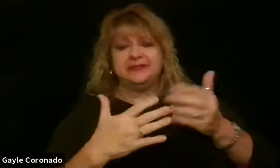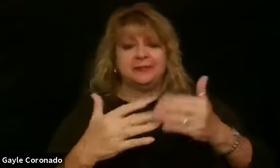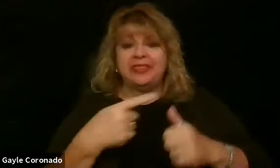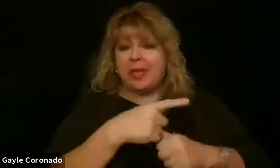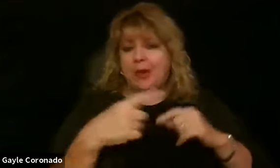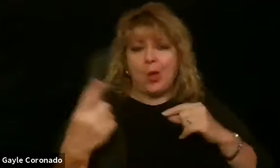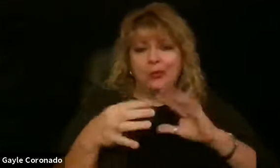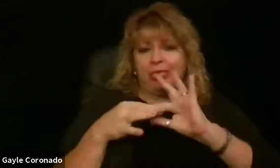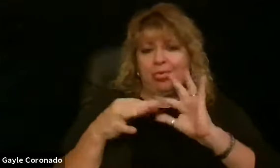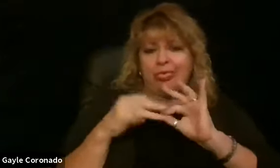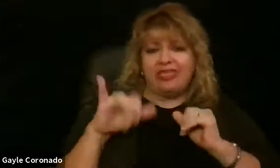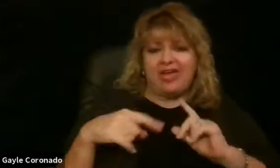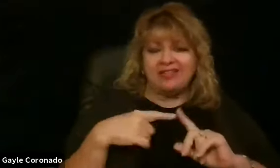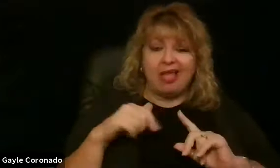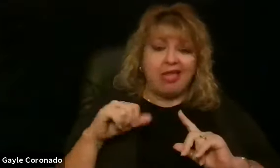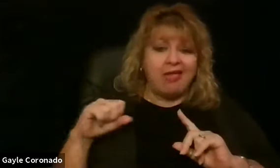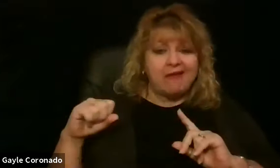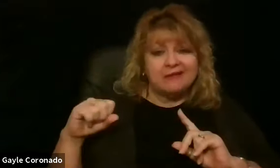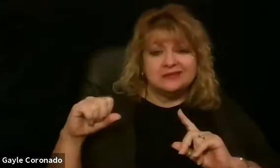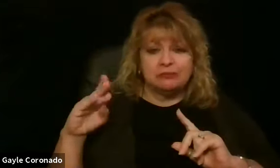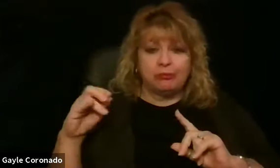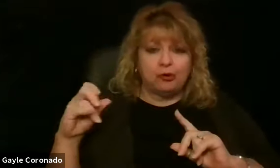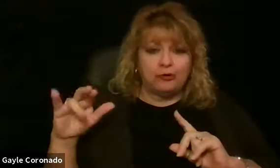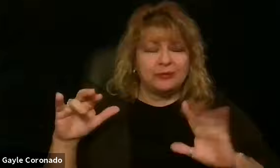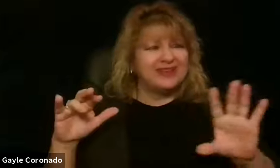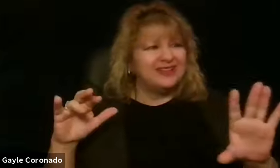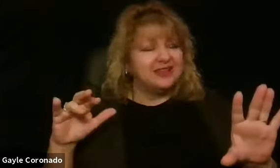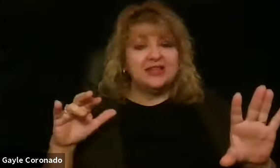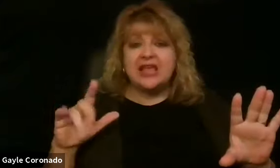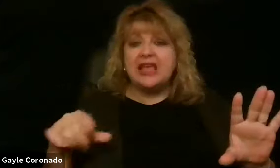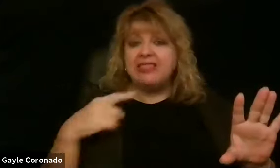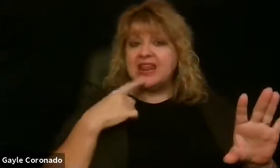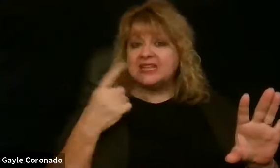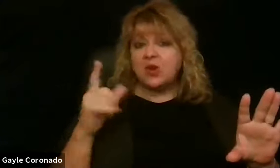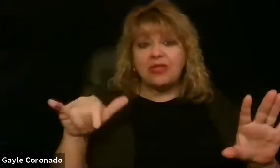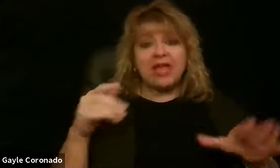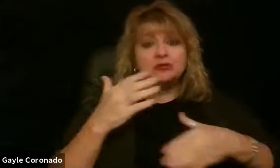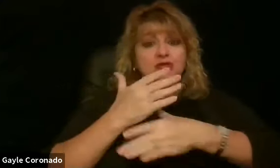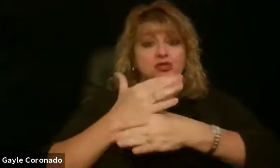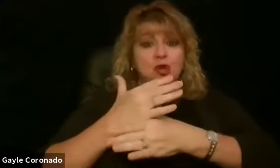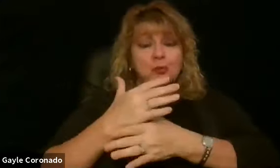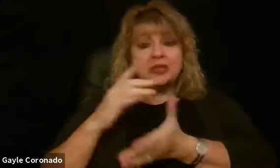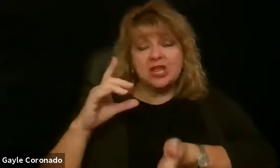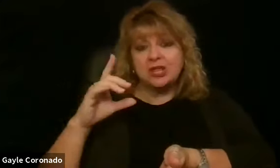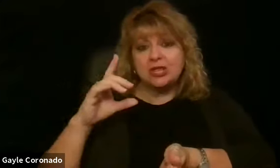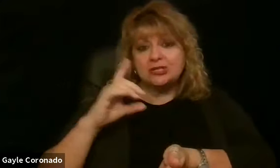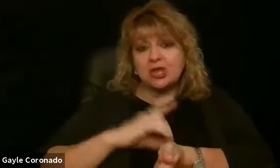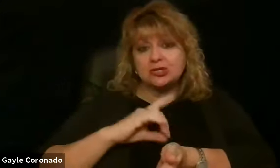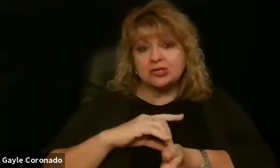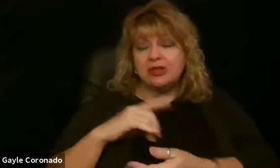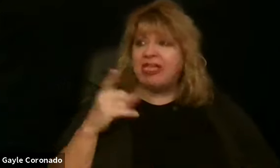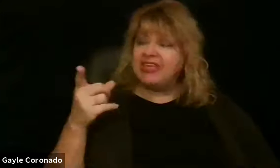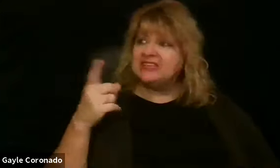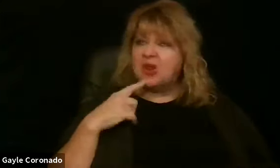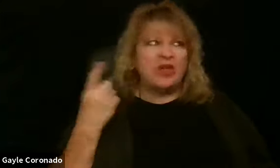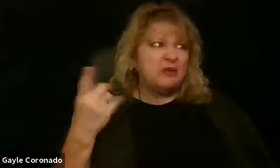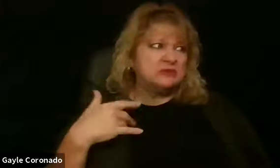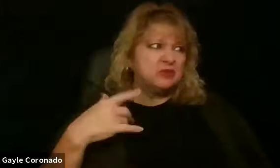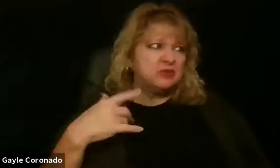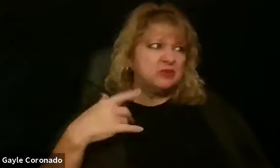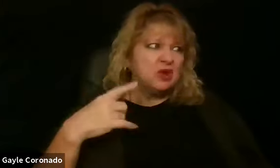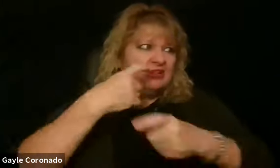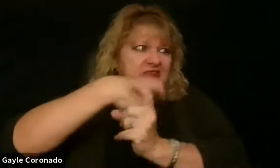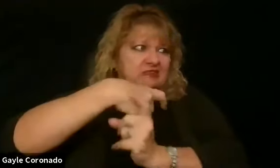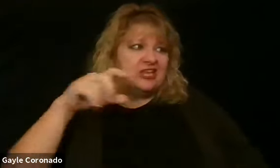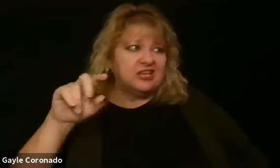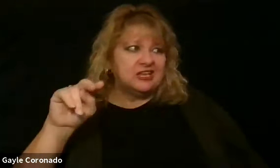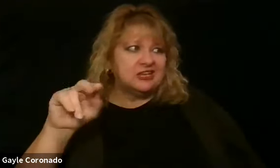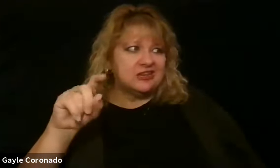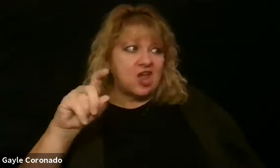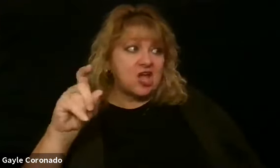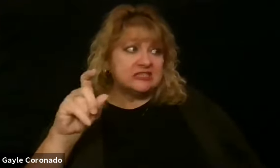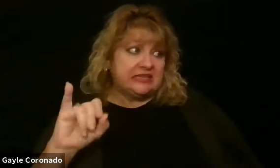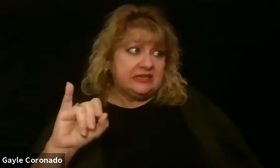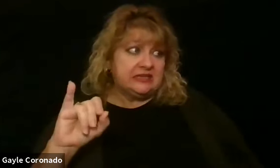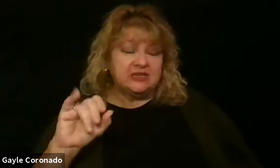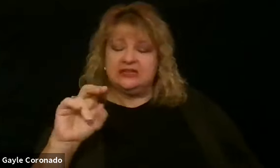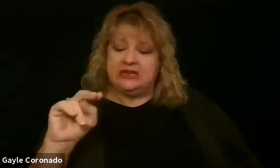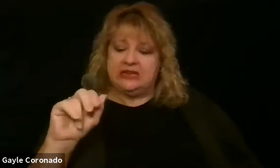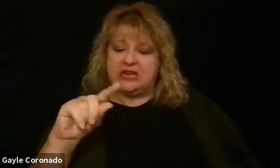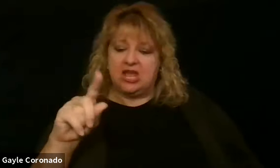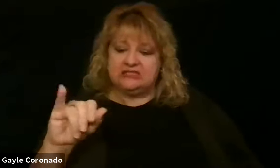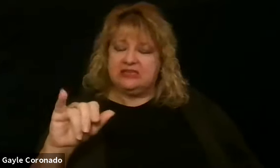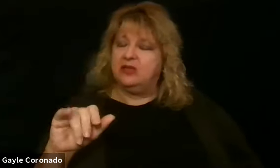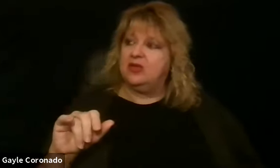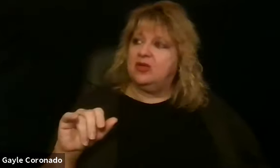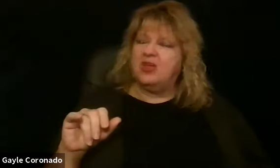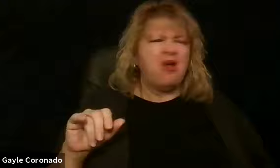and they ma said, and when I said he was a German doctor and they said he probably was a Nazi I didn't think at the time that it was actually potentially true,